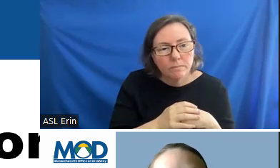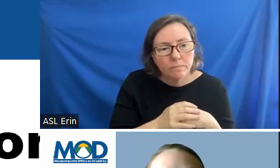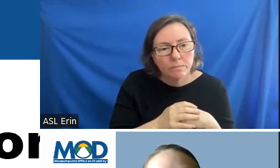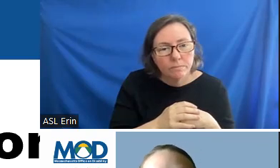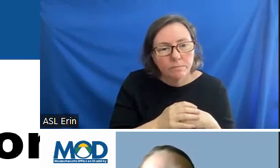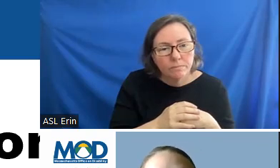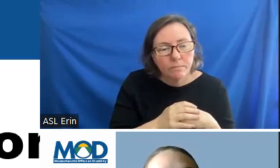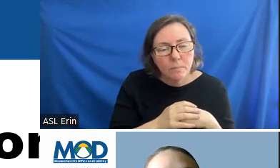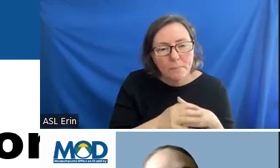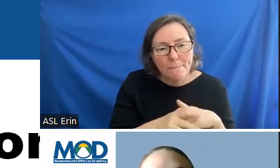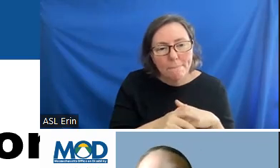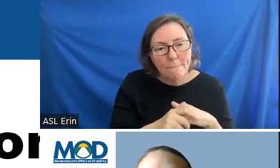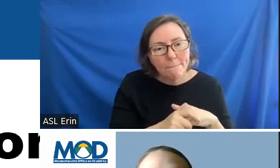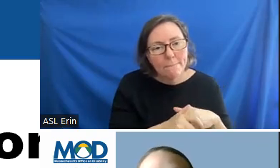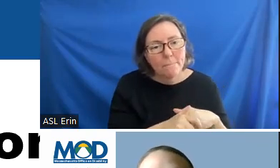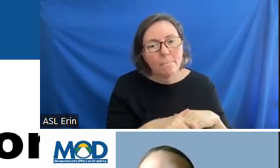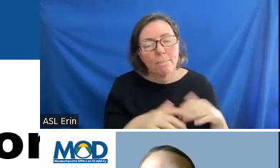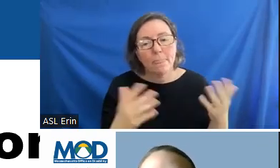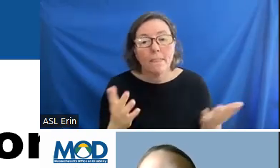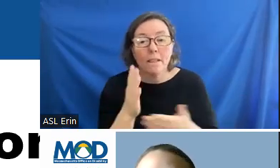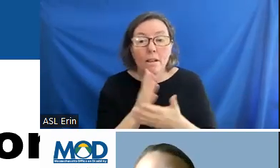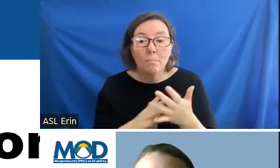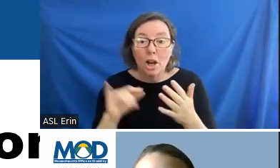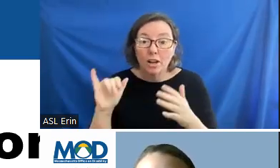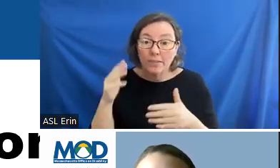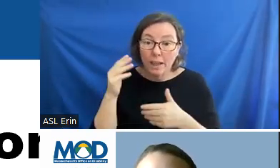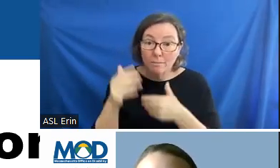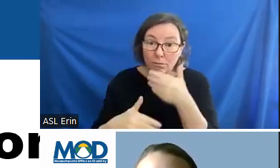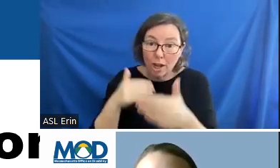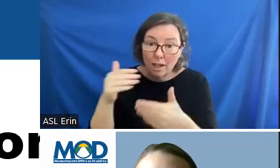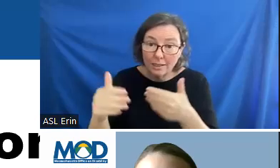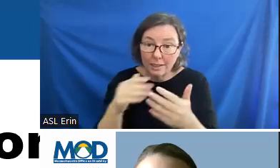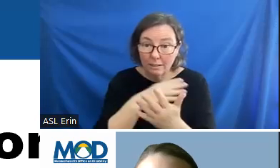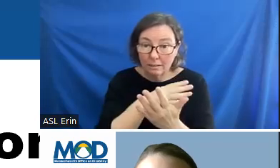So, part of this interactive process usually involves, medical